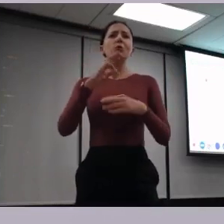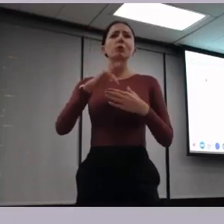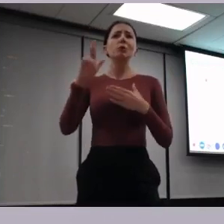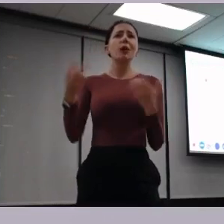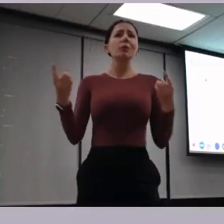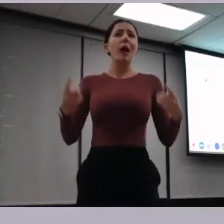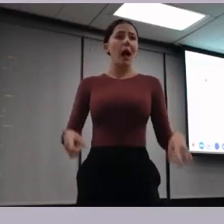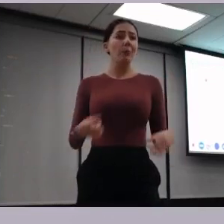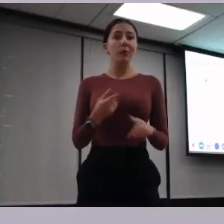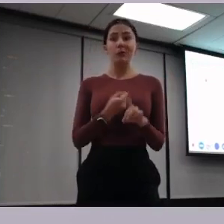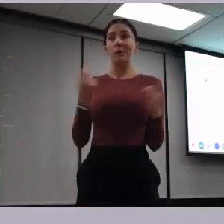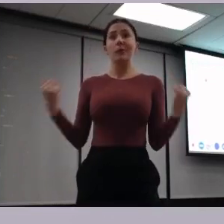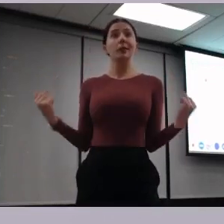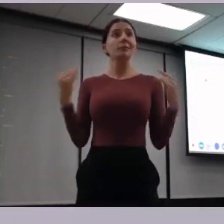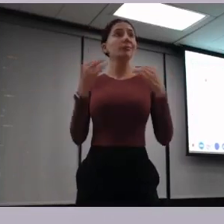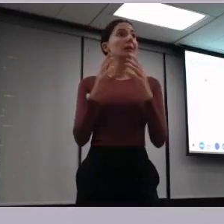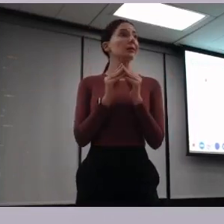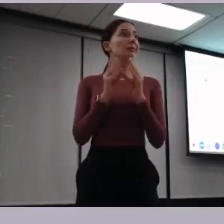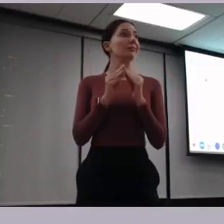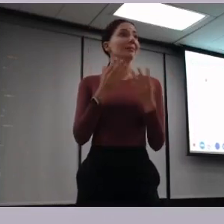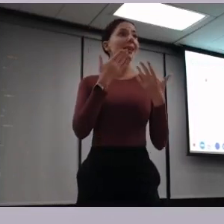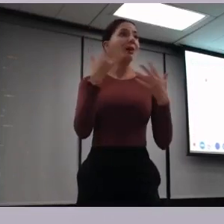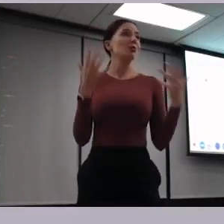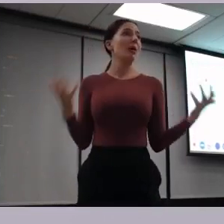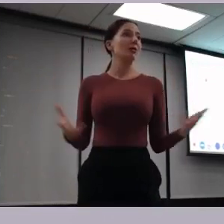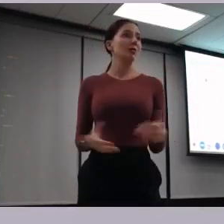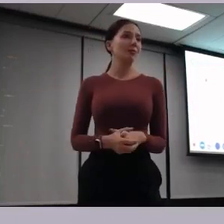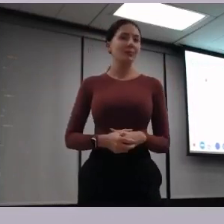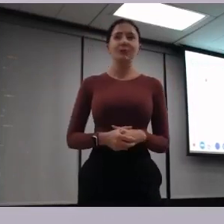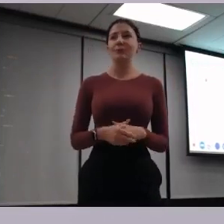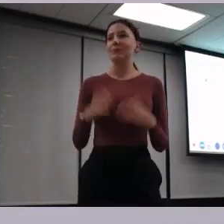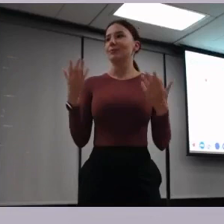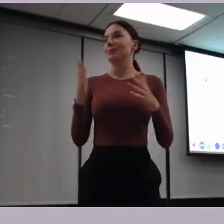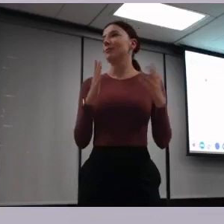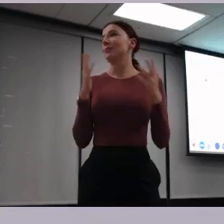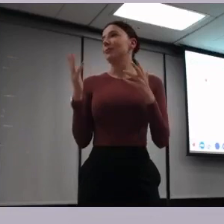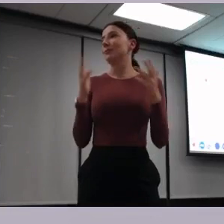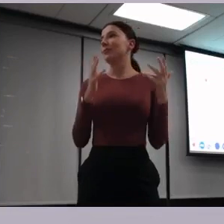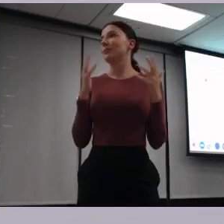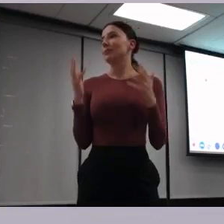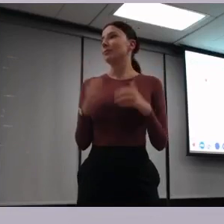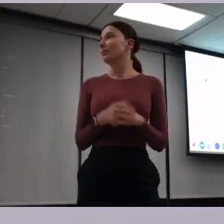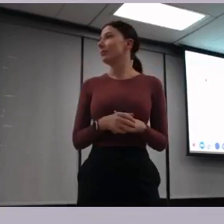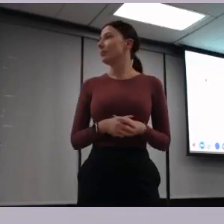safety. Sometime